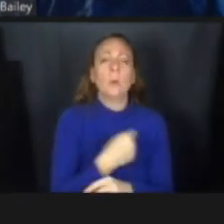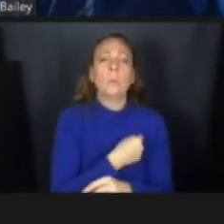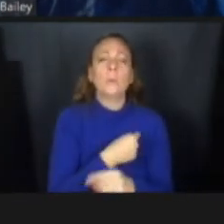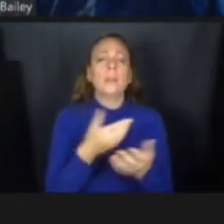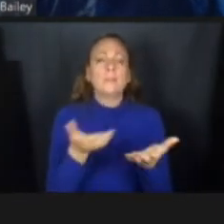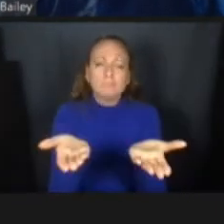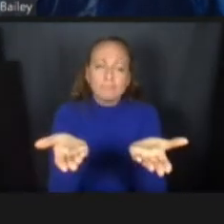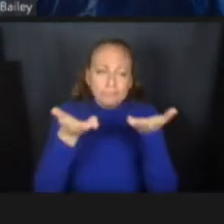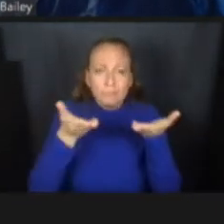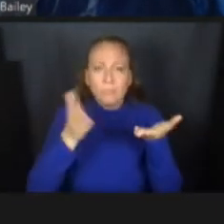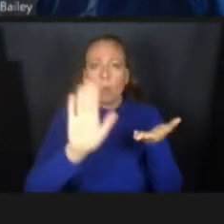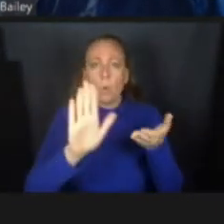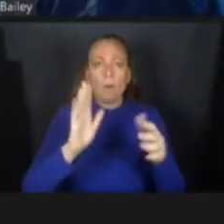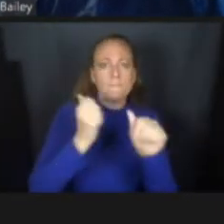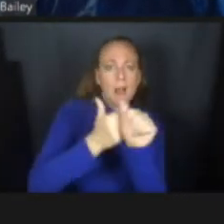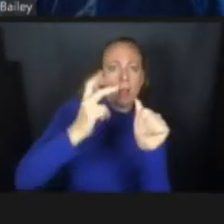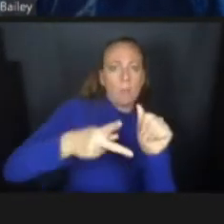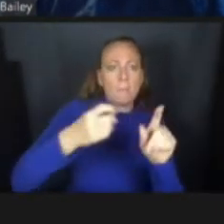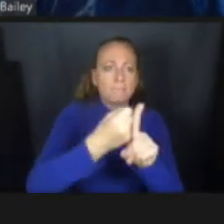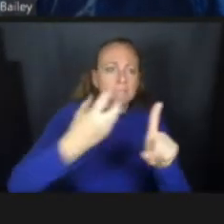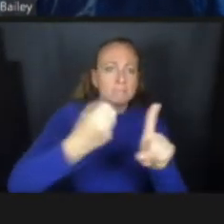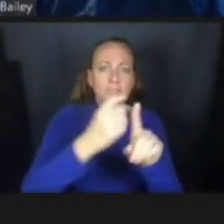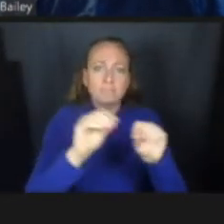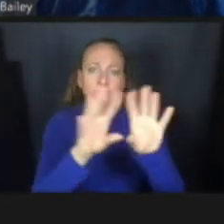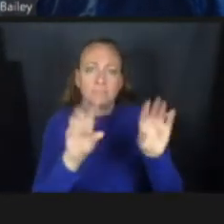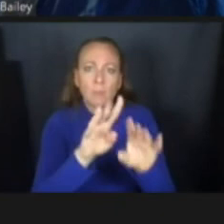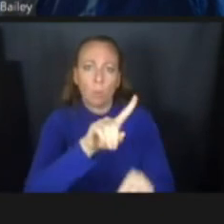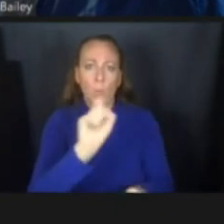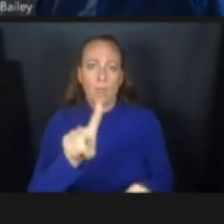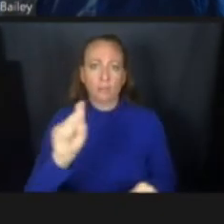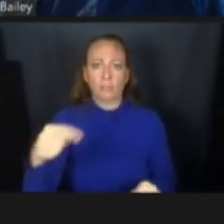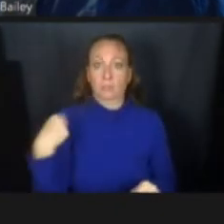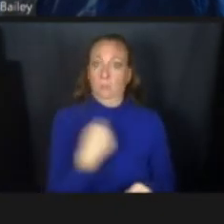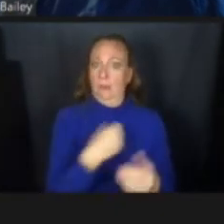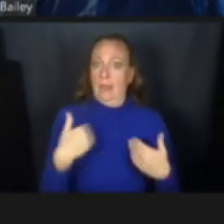And we have a very, very short period of time.